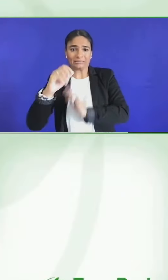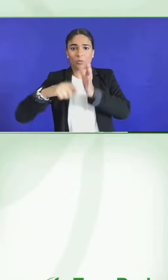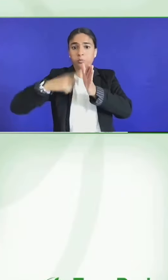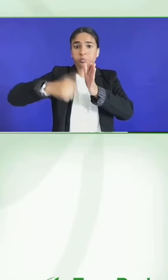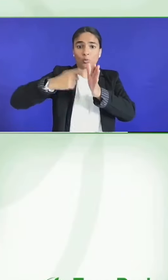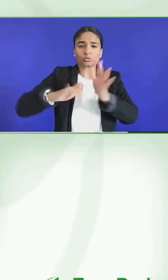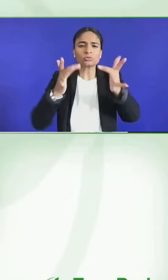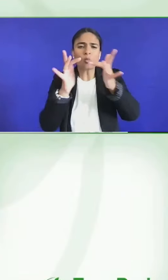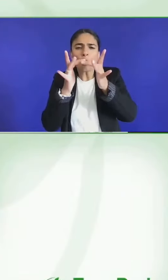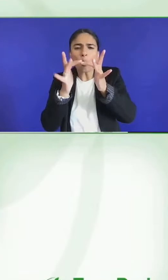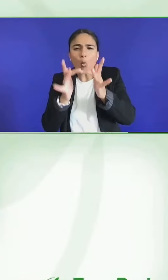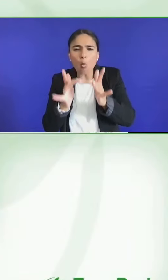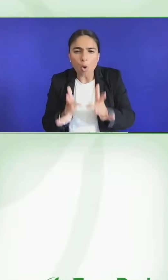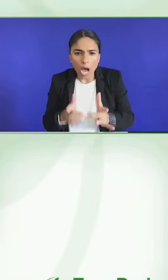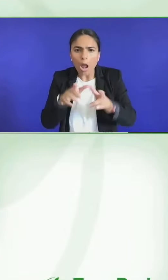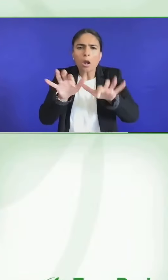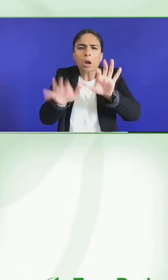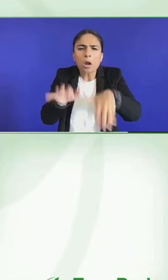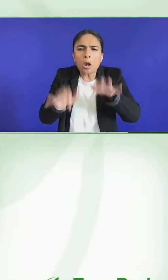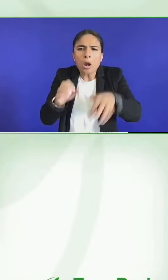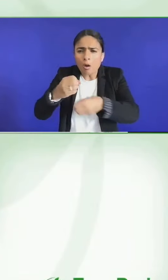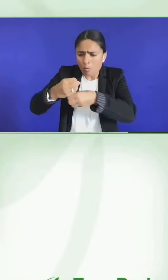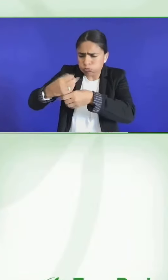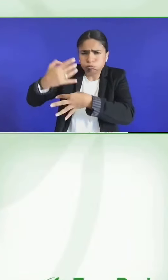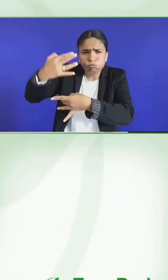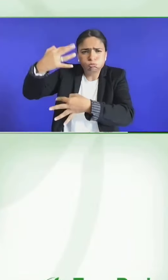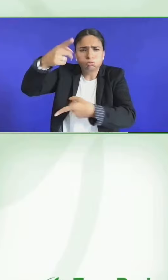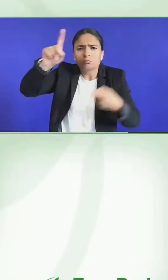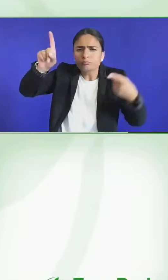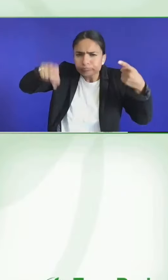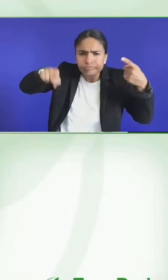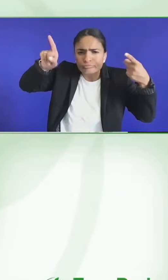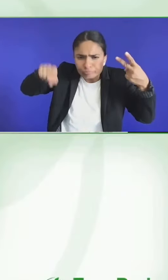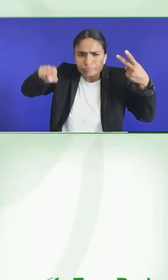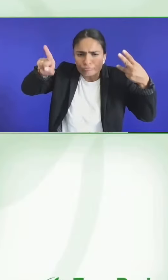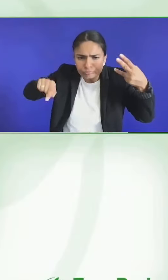If we do not change the funding of services we are not going to change how funding of services are provided.